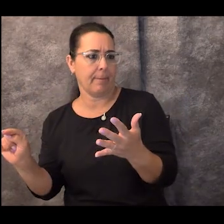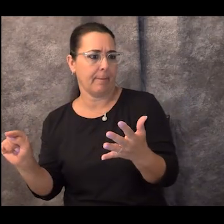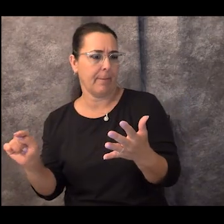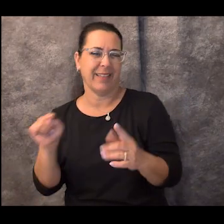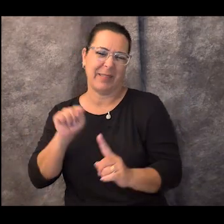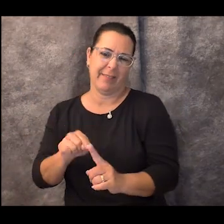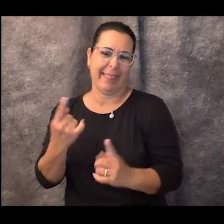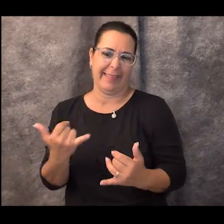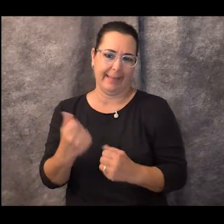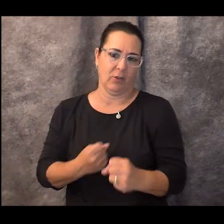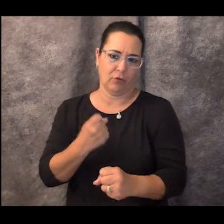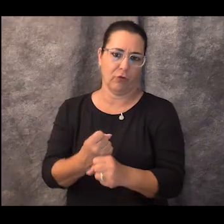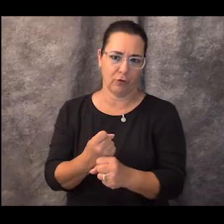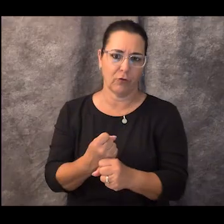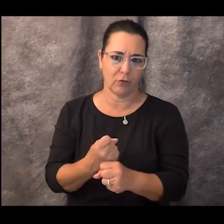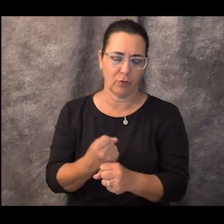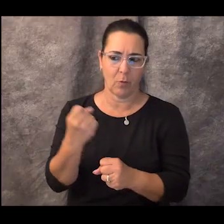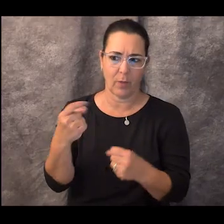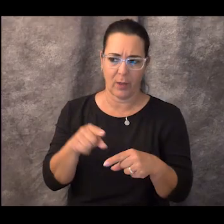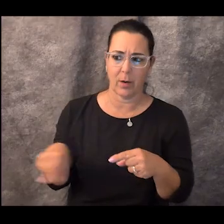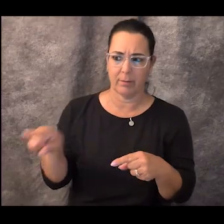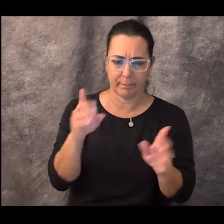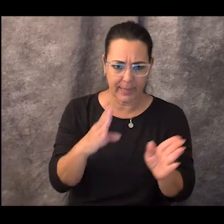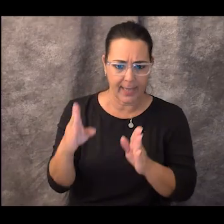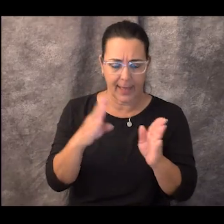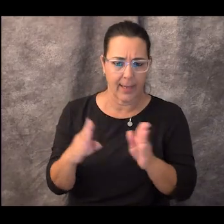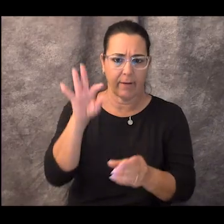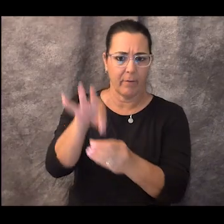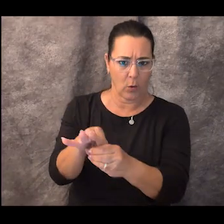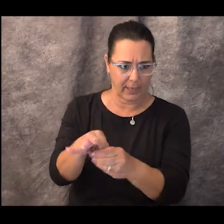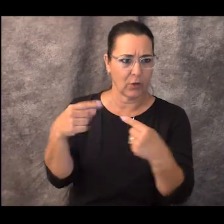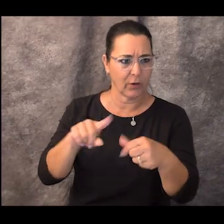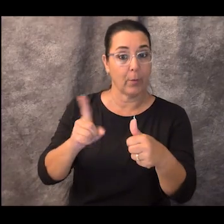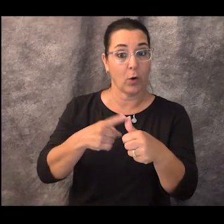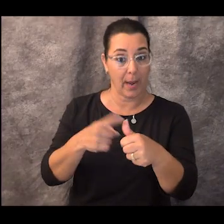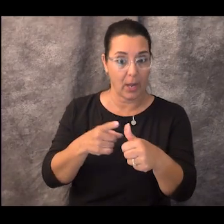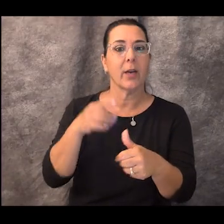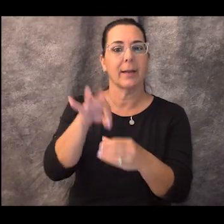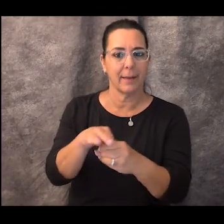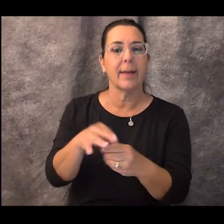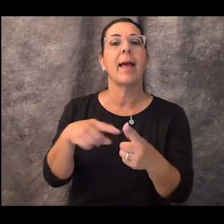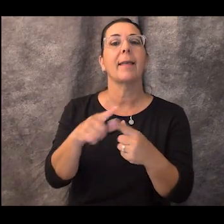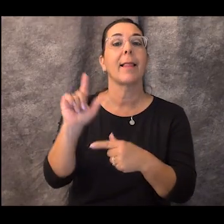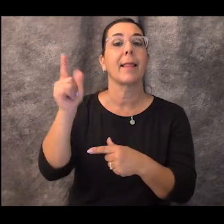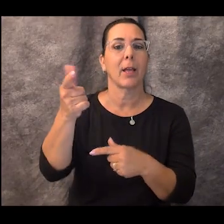as they, plan on voting in the primary and then eventually in the general election later this year?